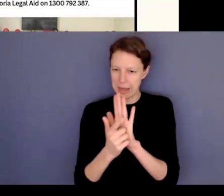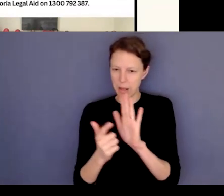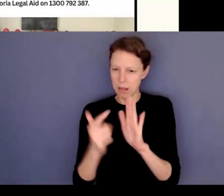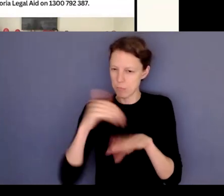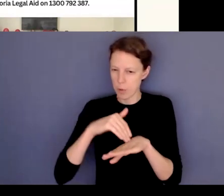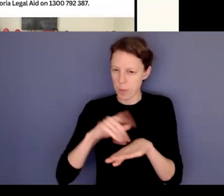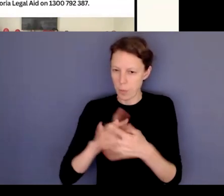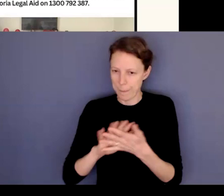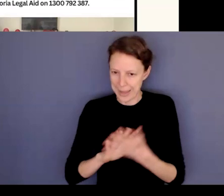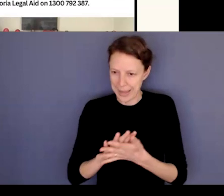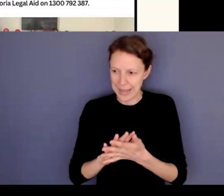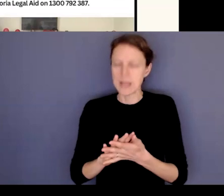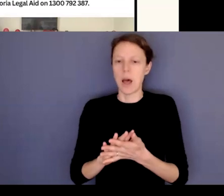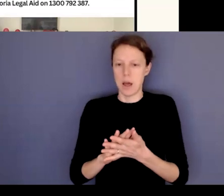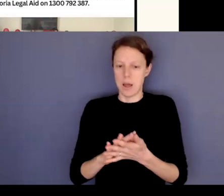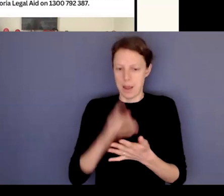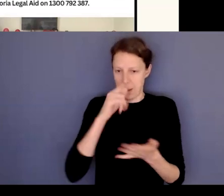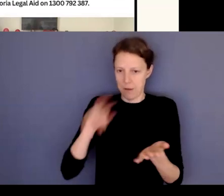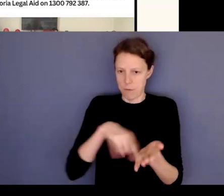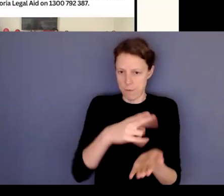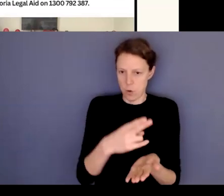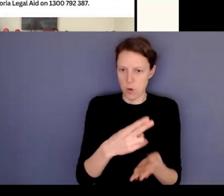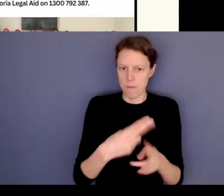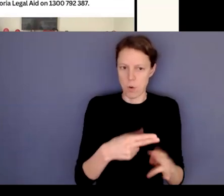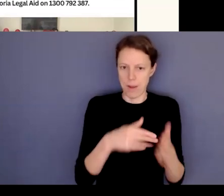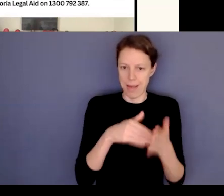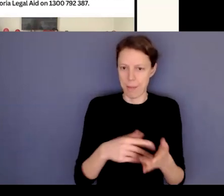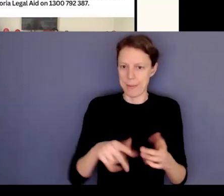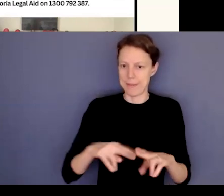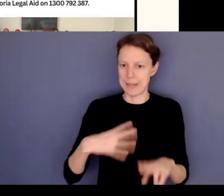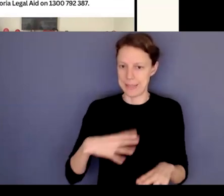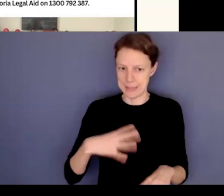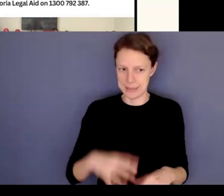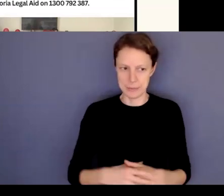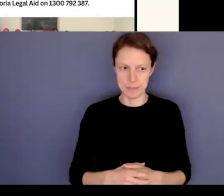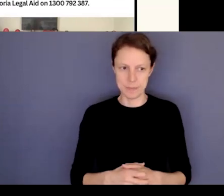it. So the topics, for example is recently, we had the Attorney